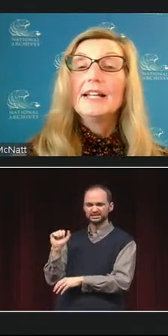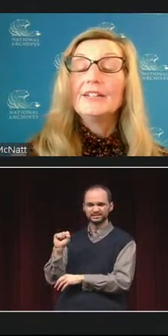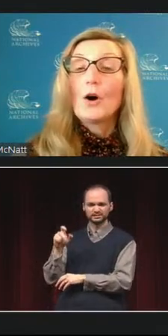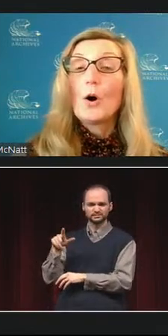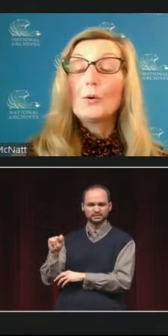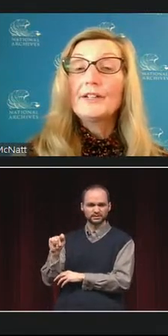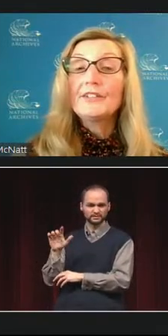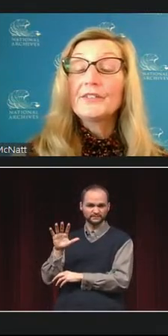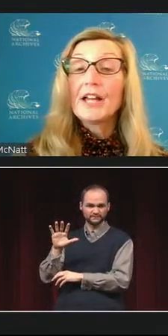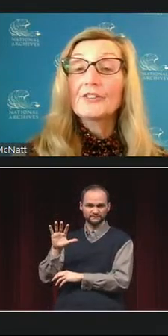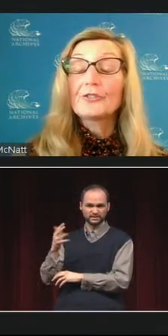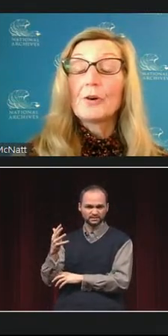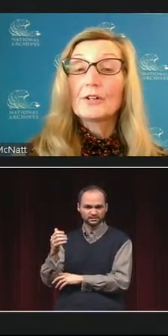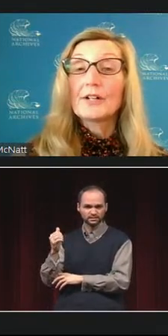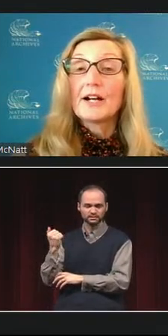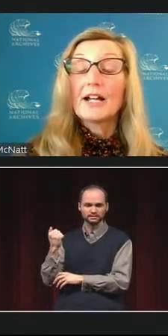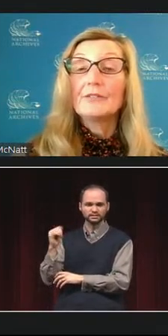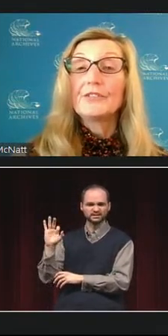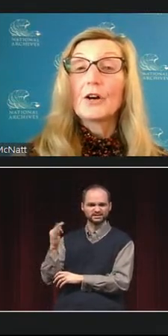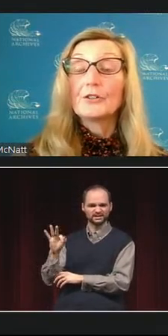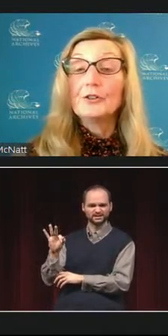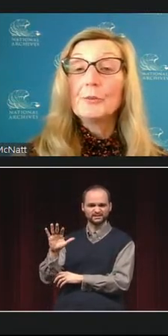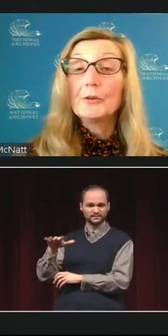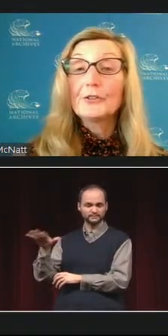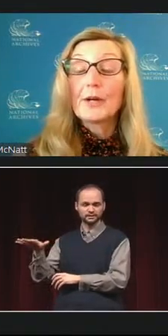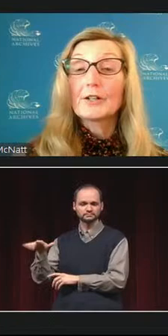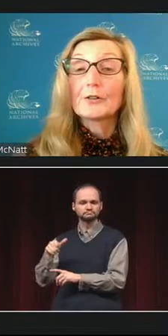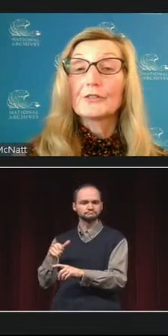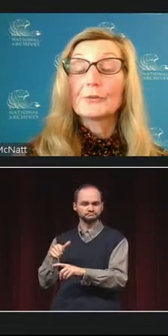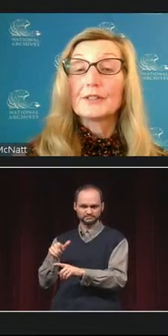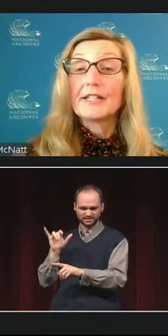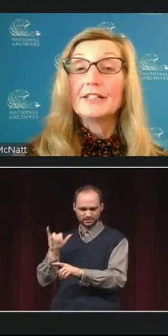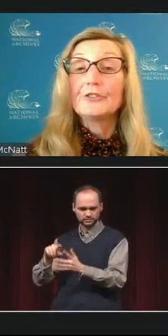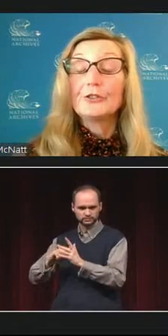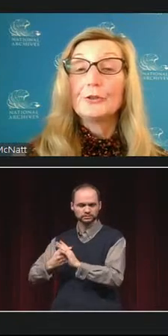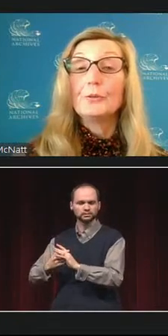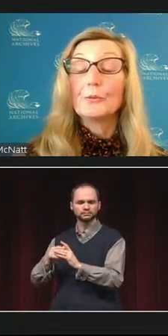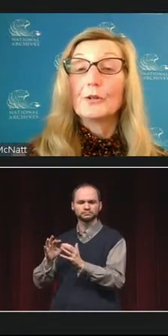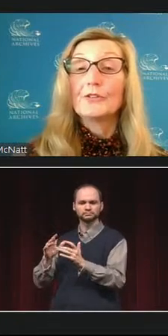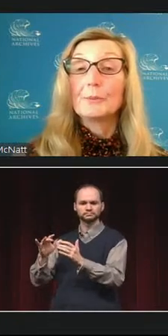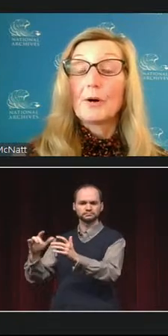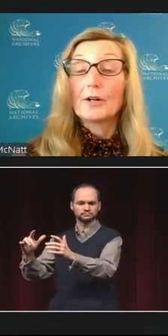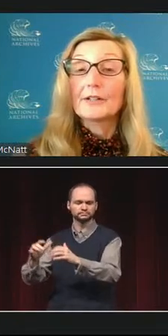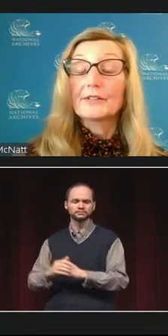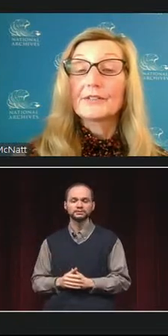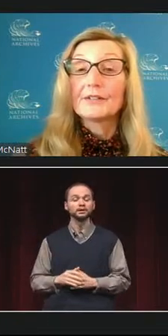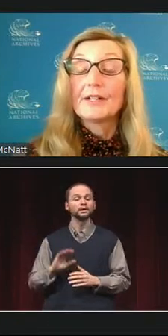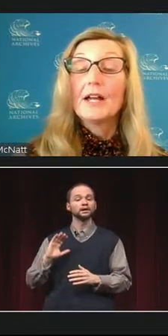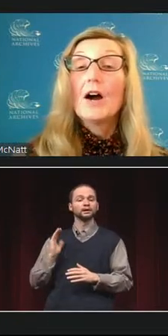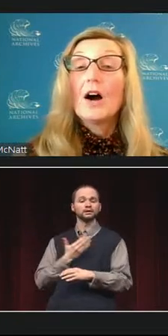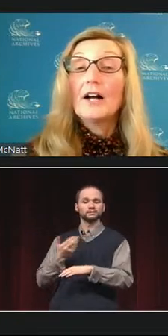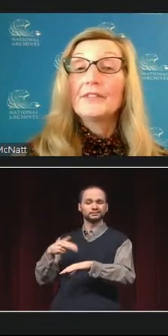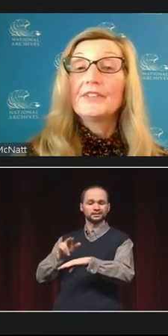In the holdings of the National Archives are numerous records related to Rosa Parks. On this